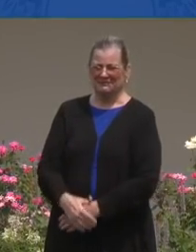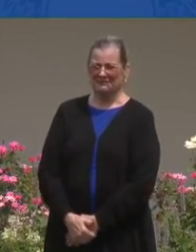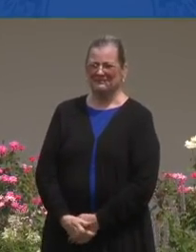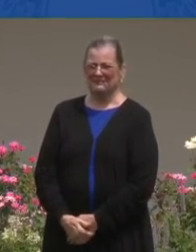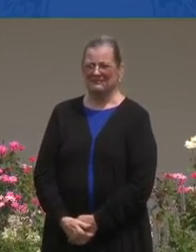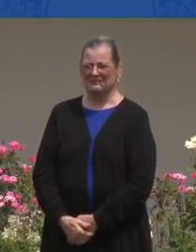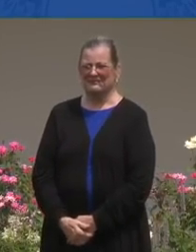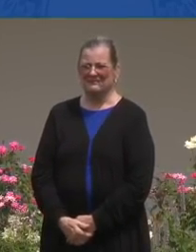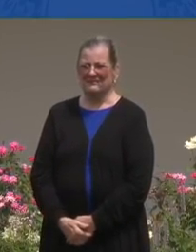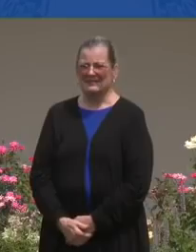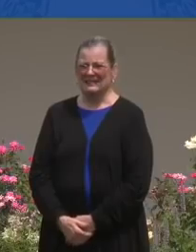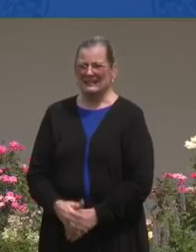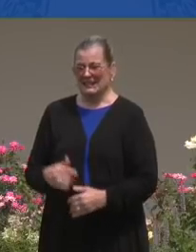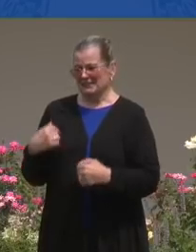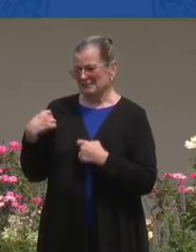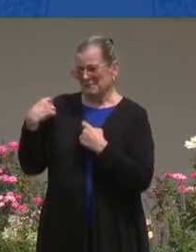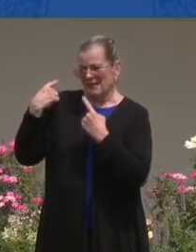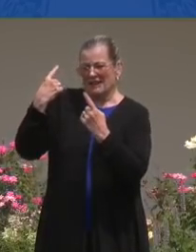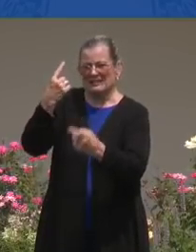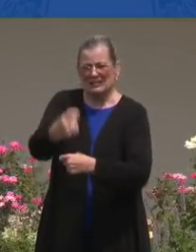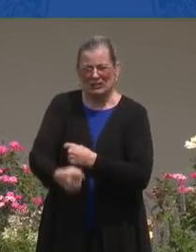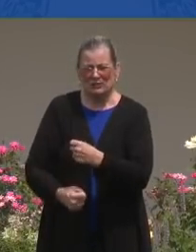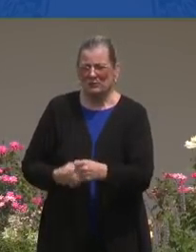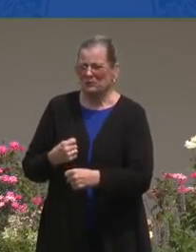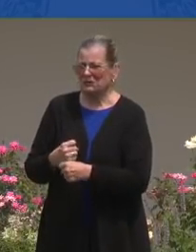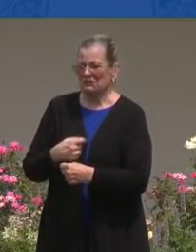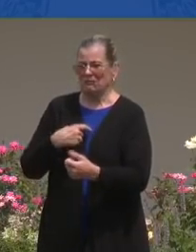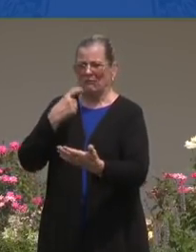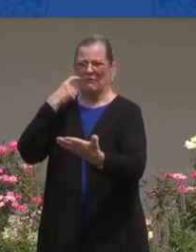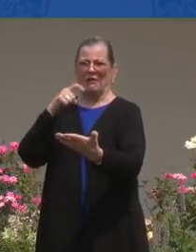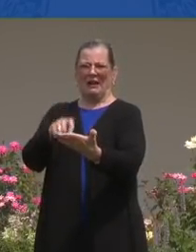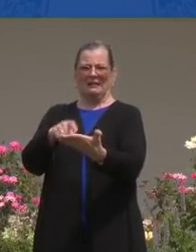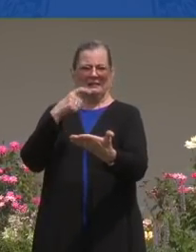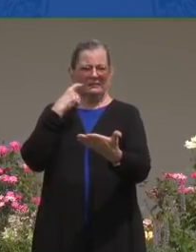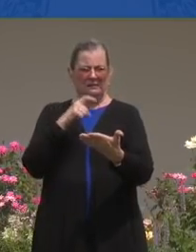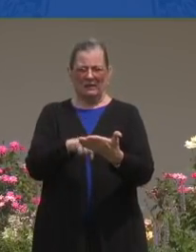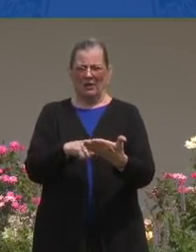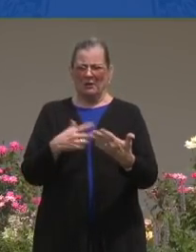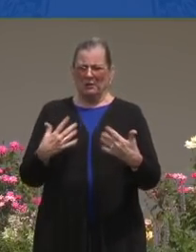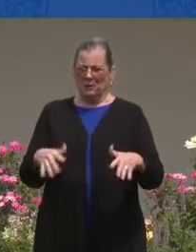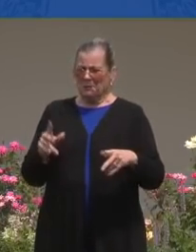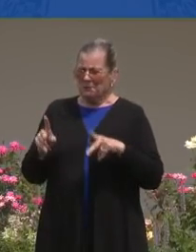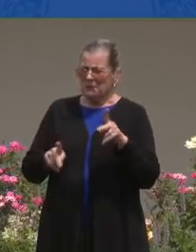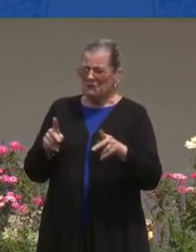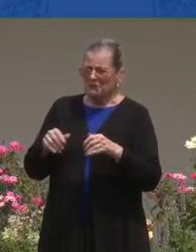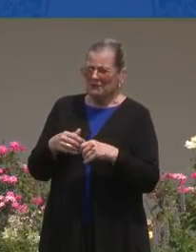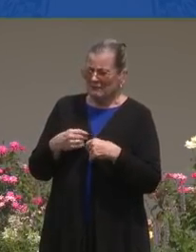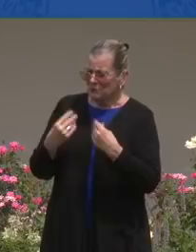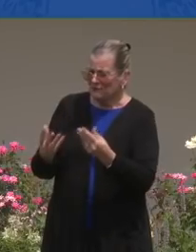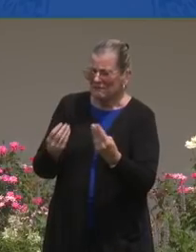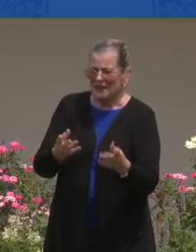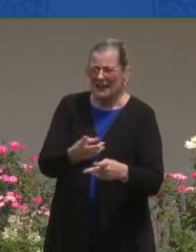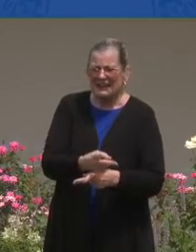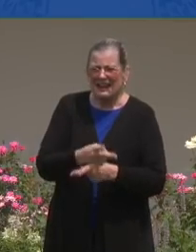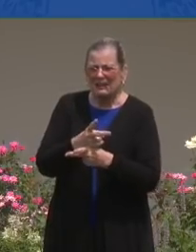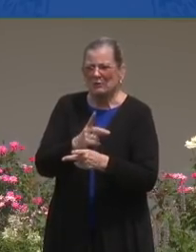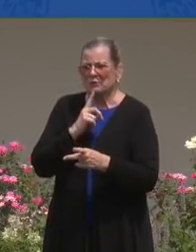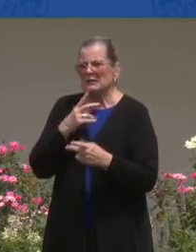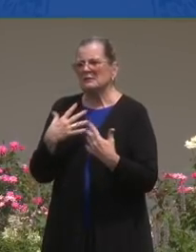just how vital our caregivers are and how critical home based care truly is for so many Americans.